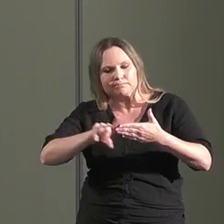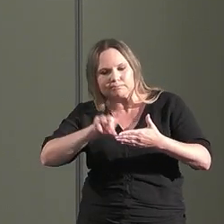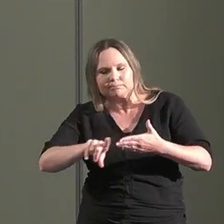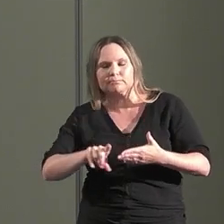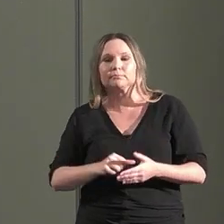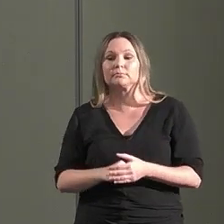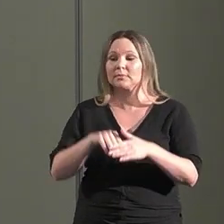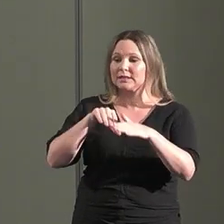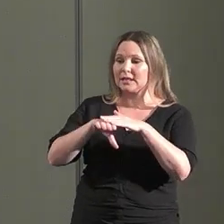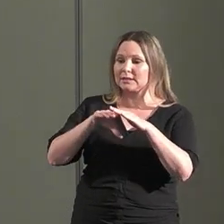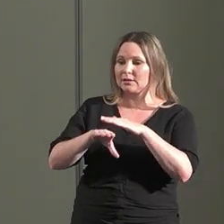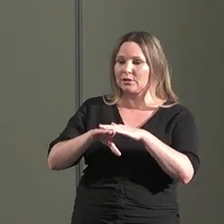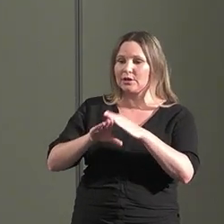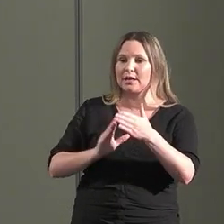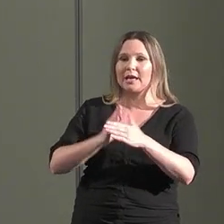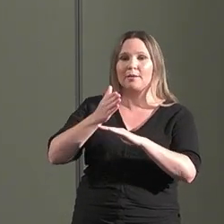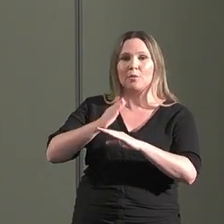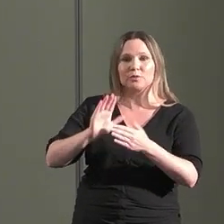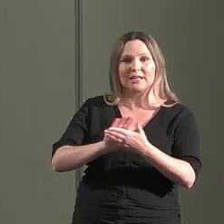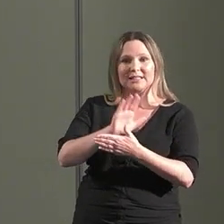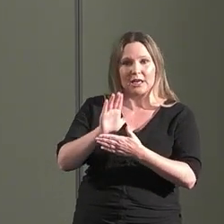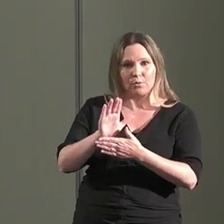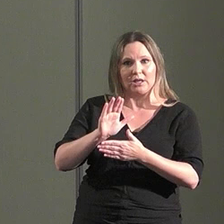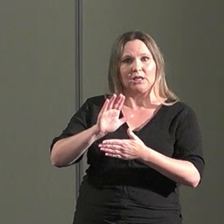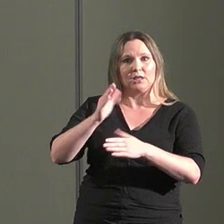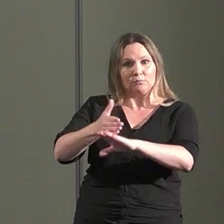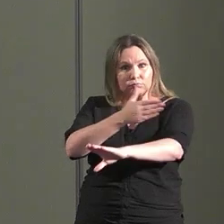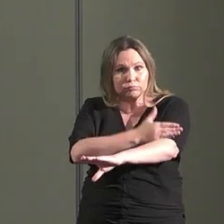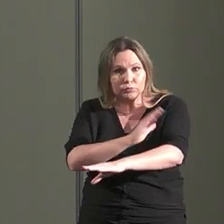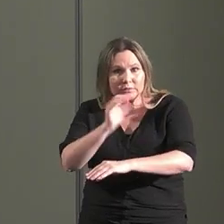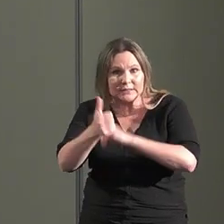postsecondary websites improved in ten years?